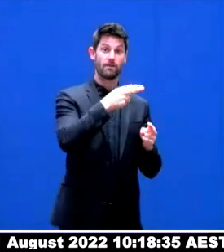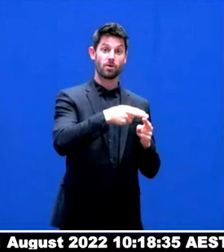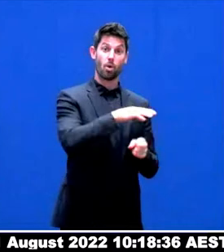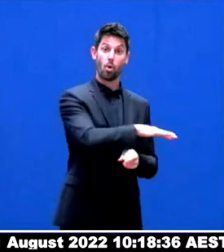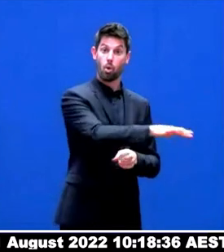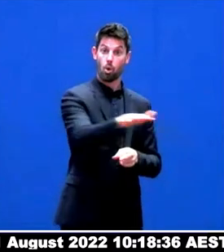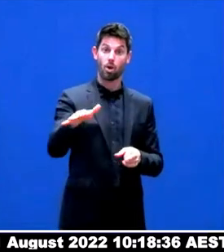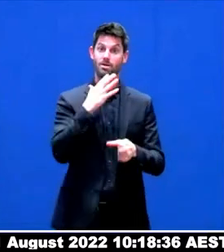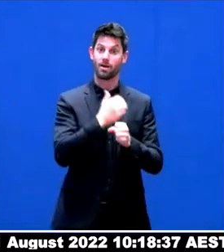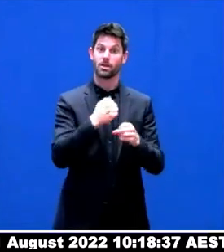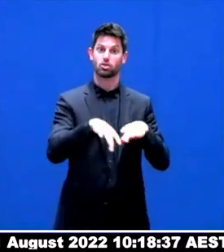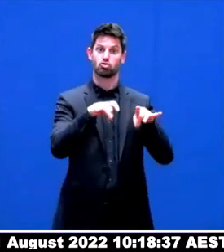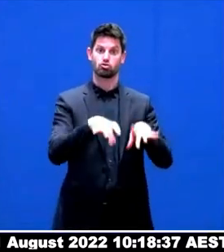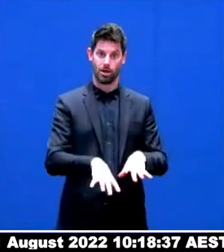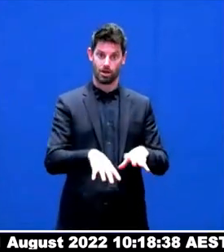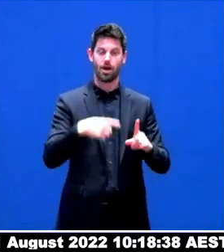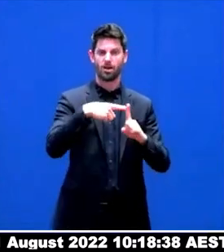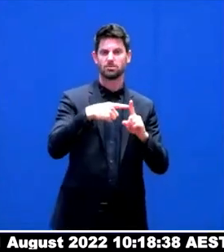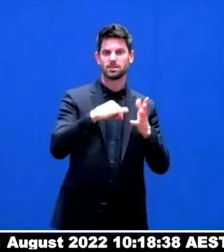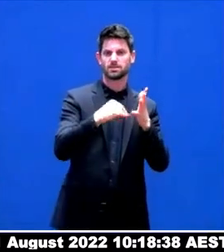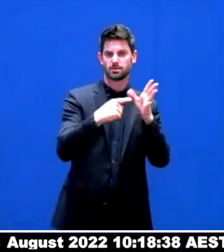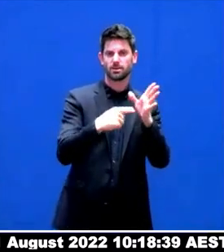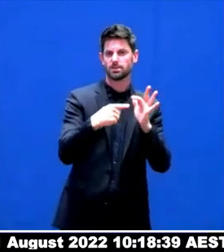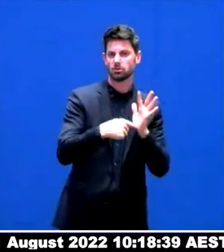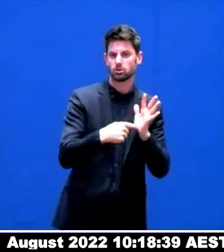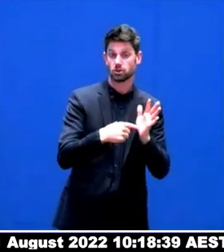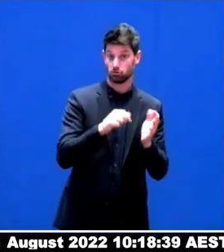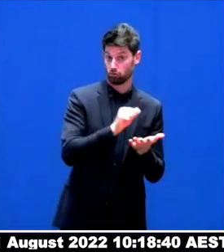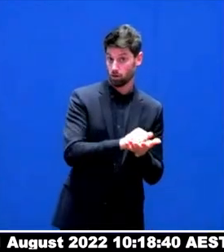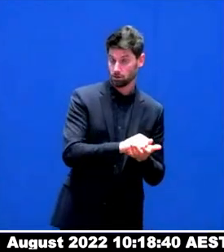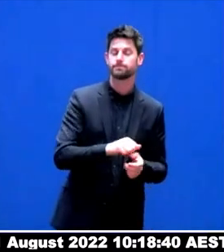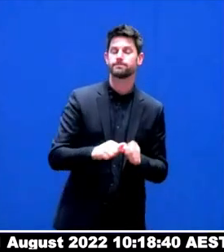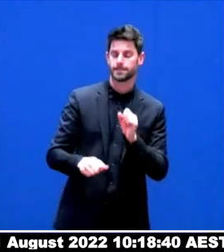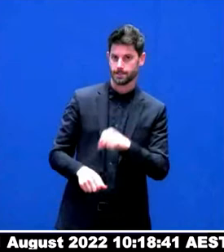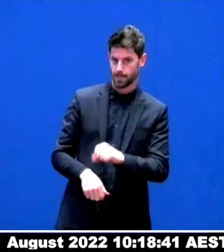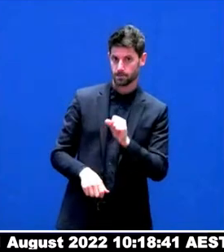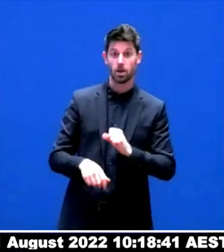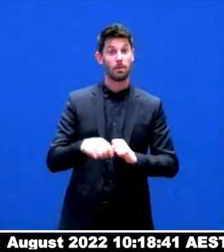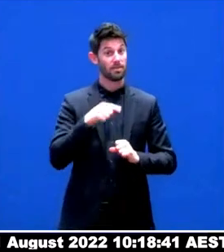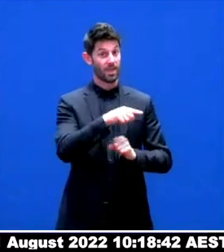Correct. MS EASTMAN: And the purpose of this National Agreement is that